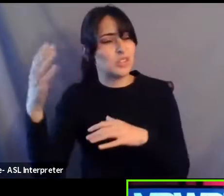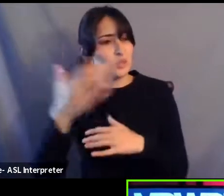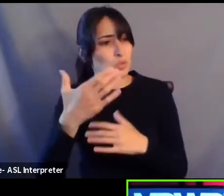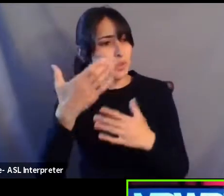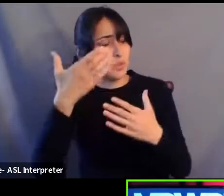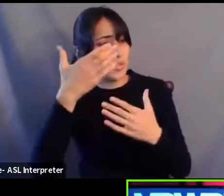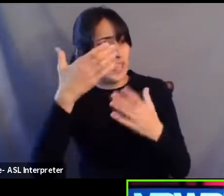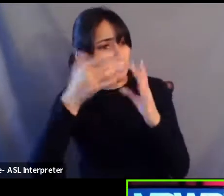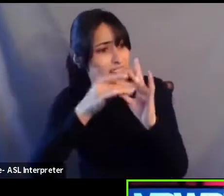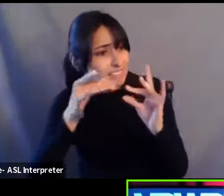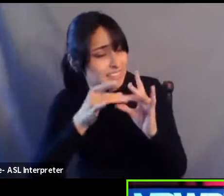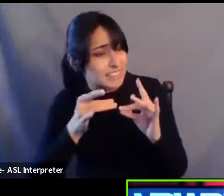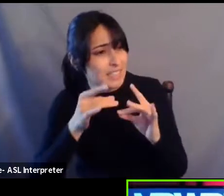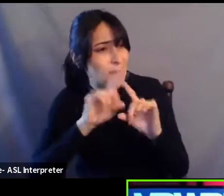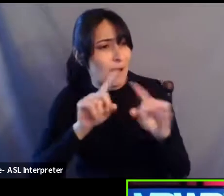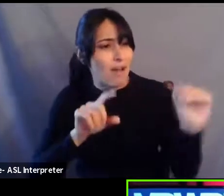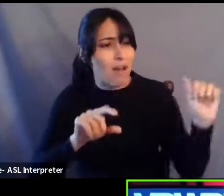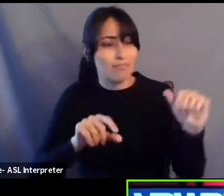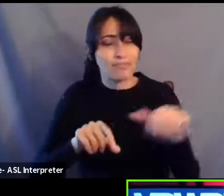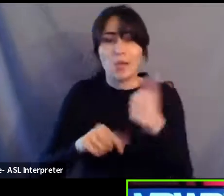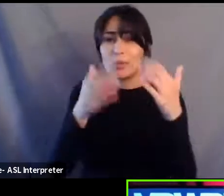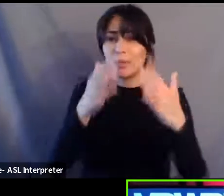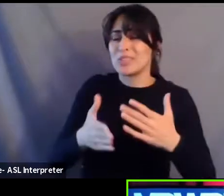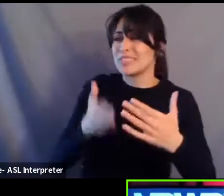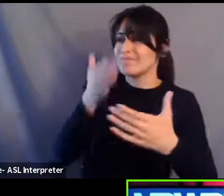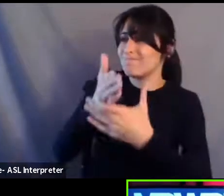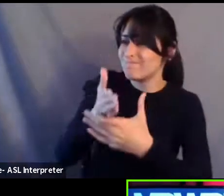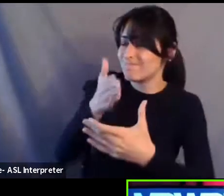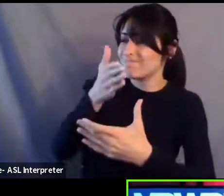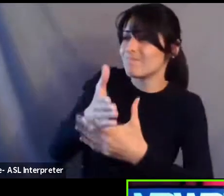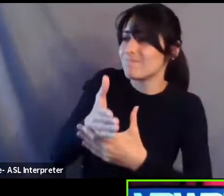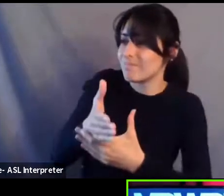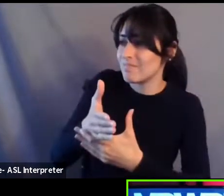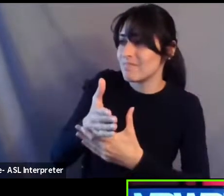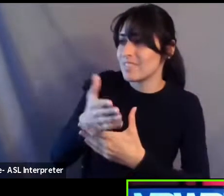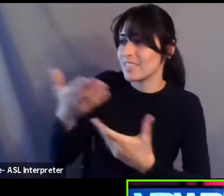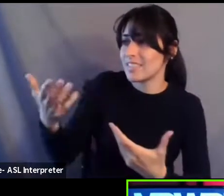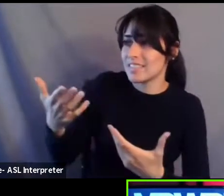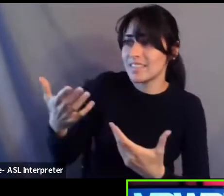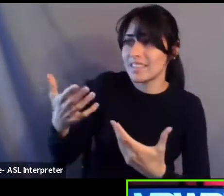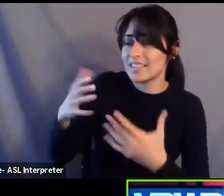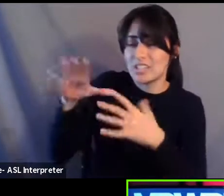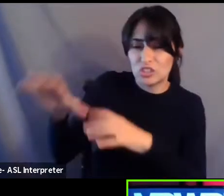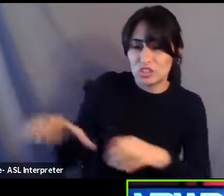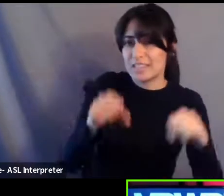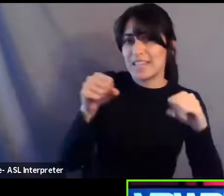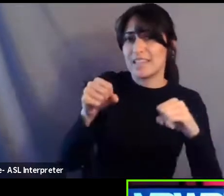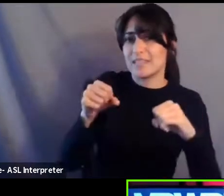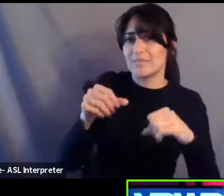them or trying to, you know, not let them have a voice. You need to address stuff like that.